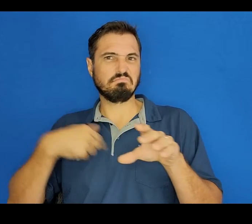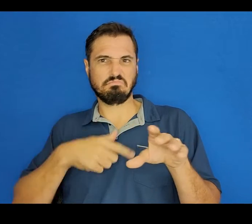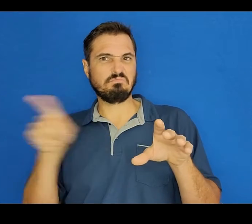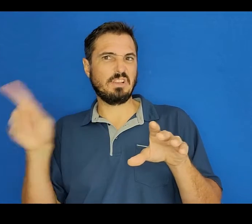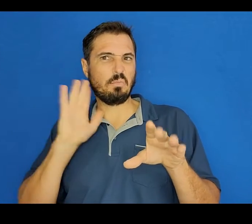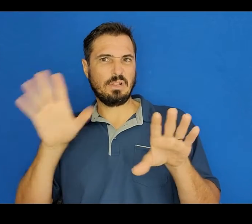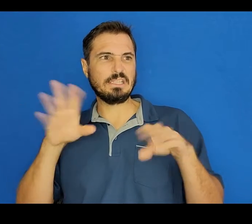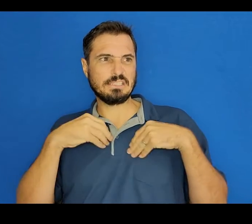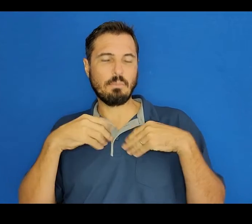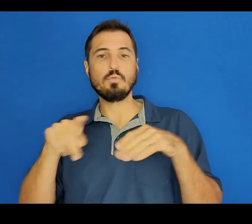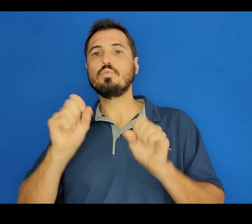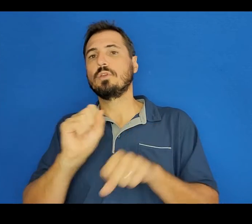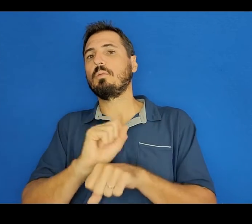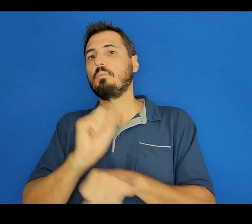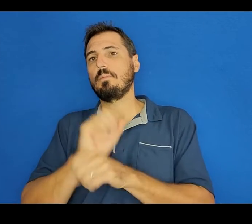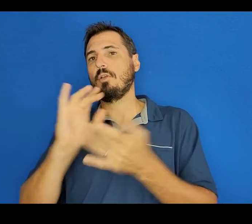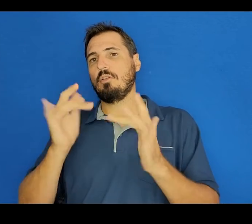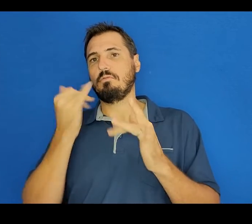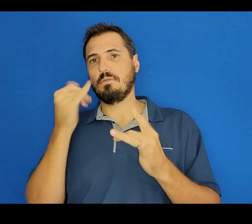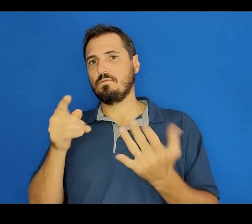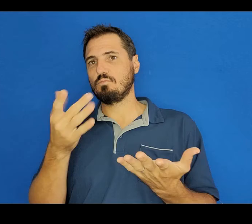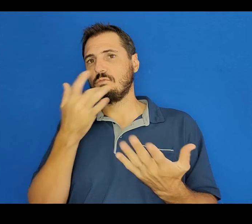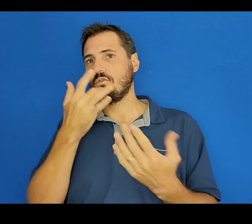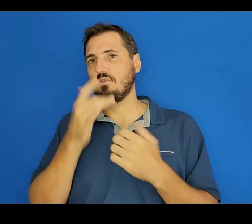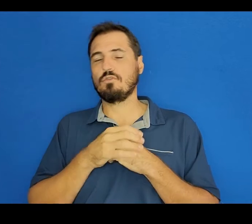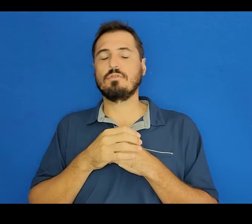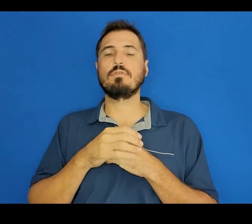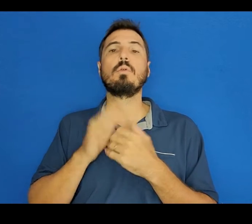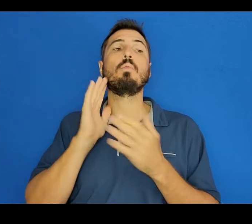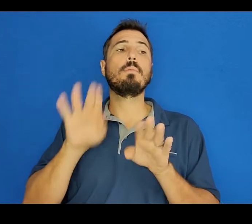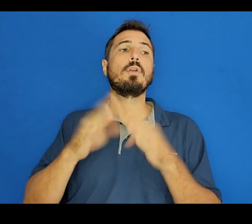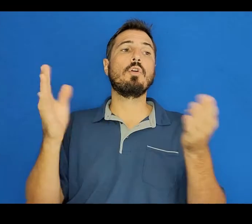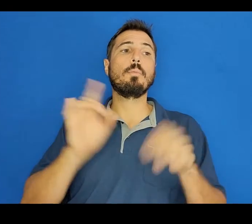clinic is open weekdays from 8:30 to 4:30, closed from noon to 1